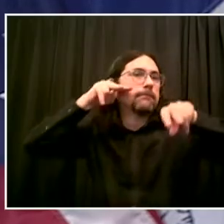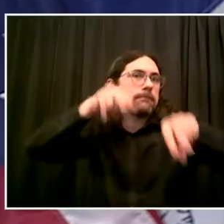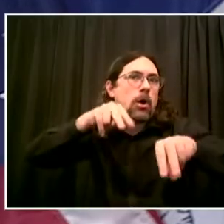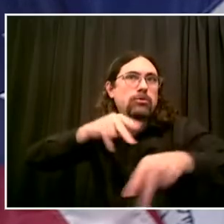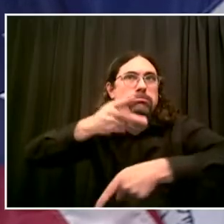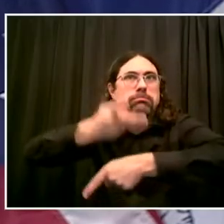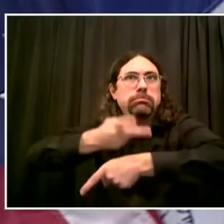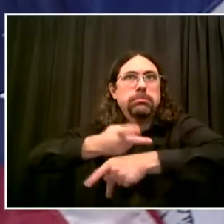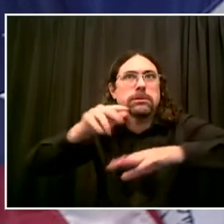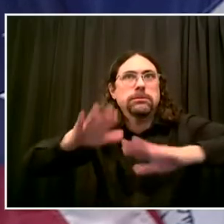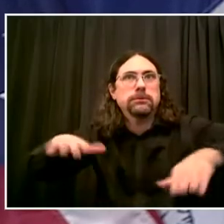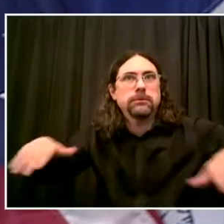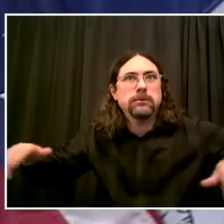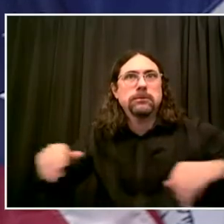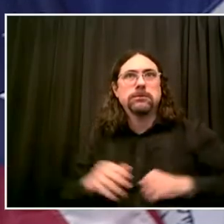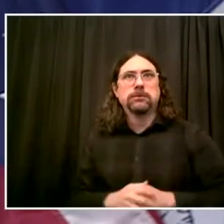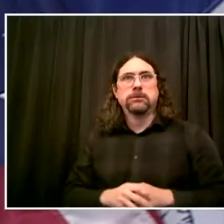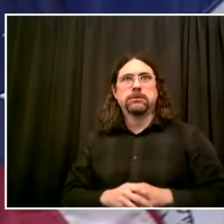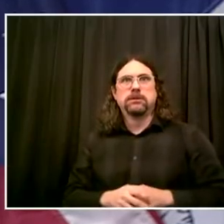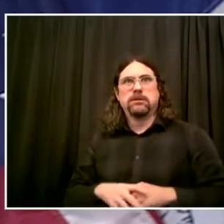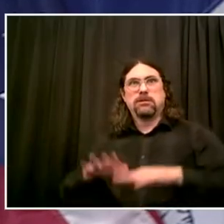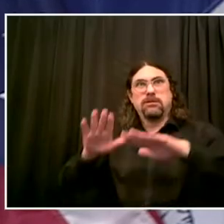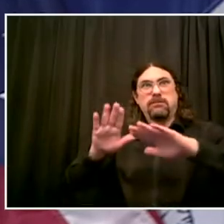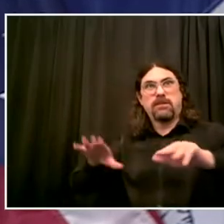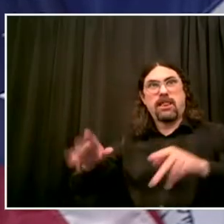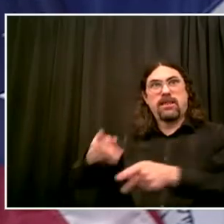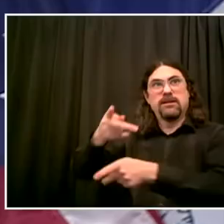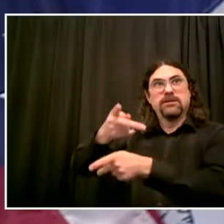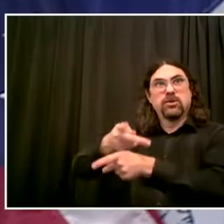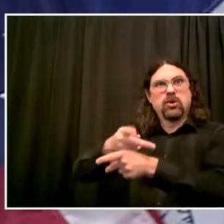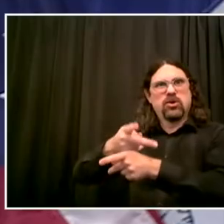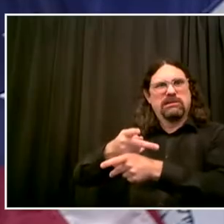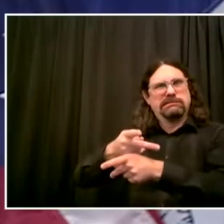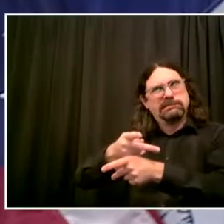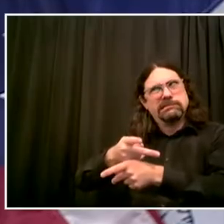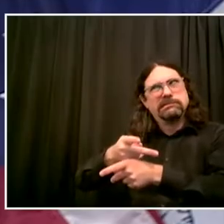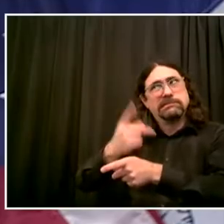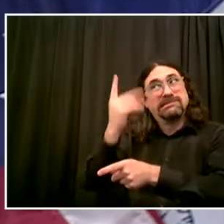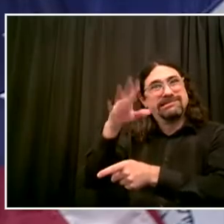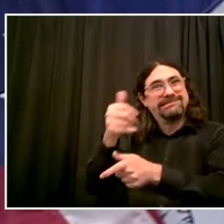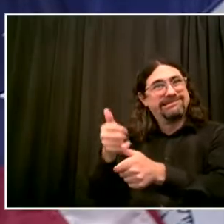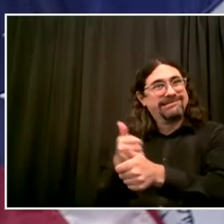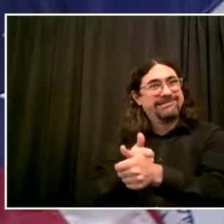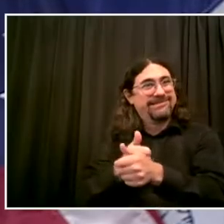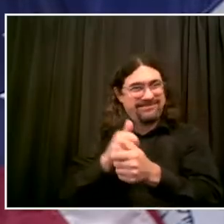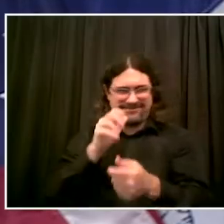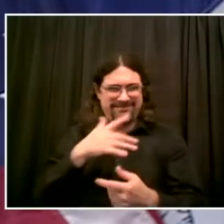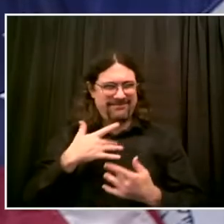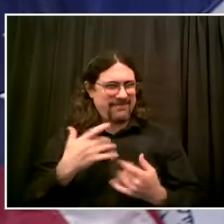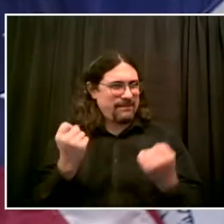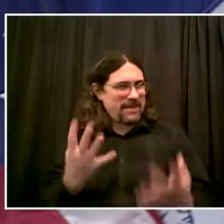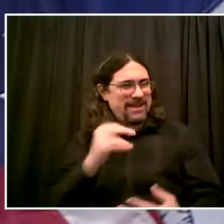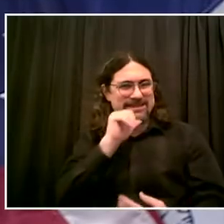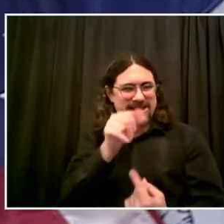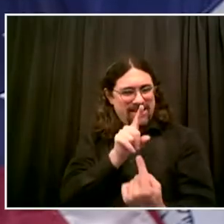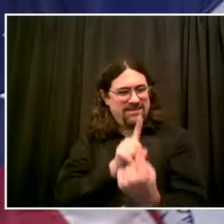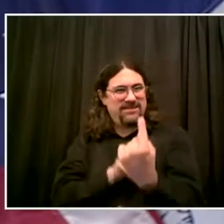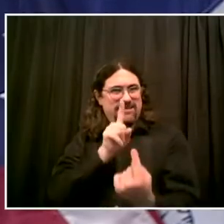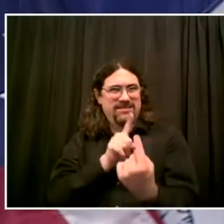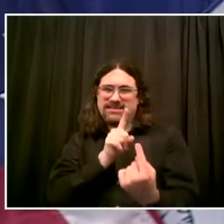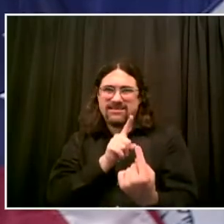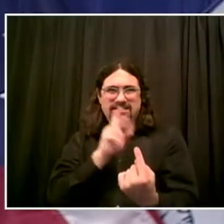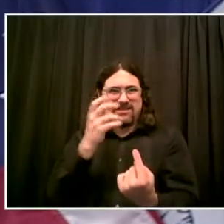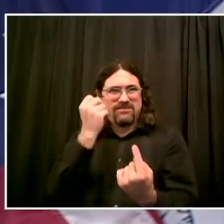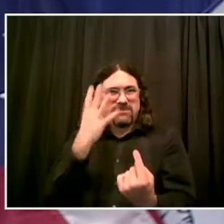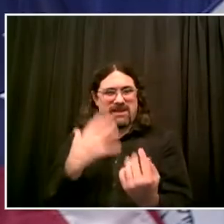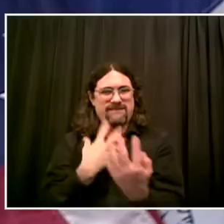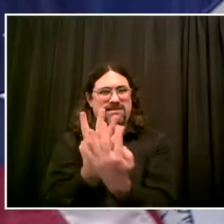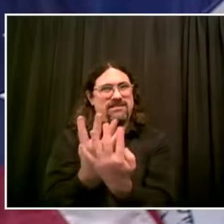THERE IS AN